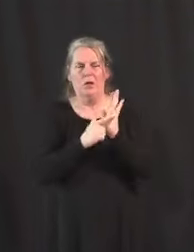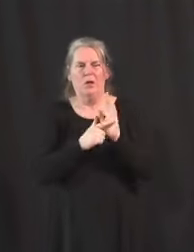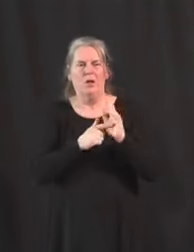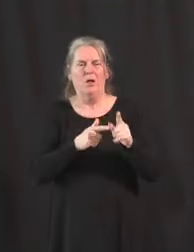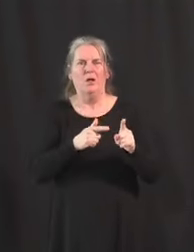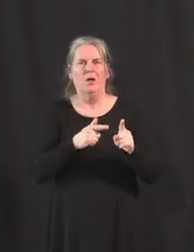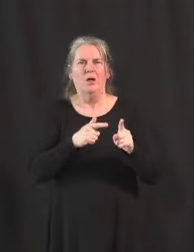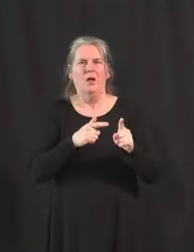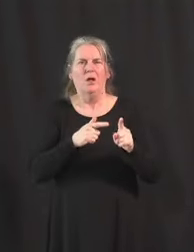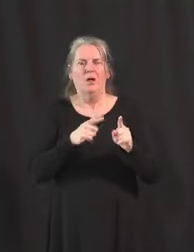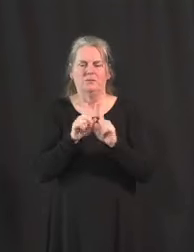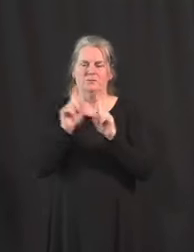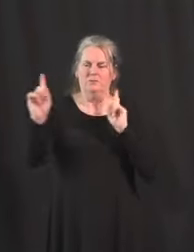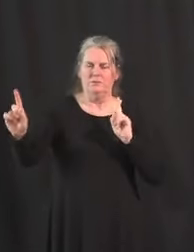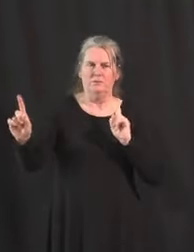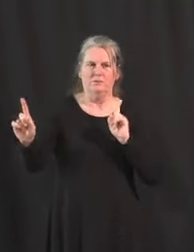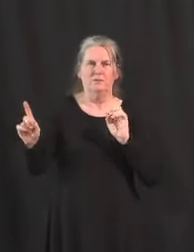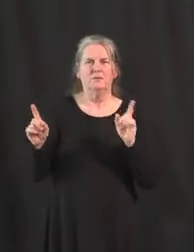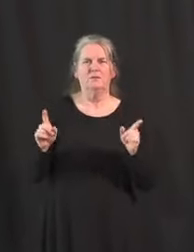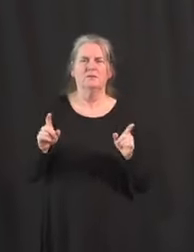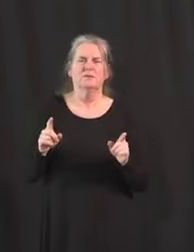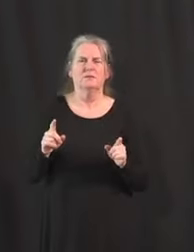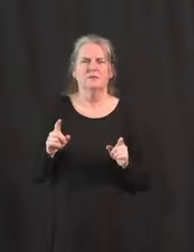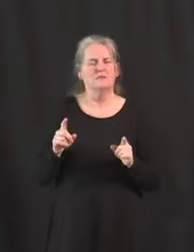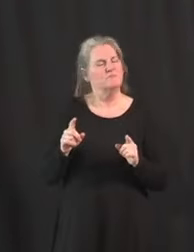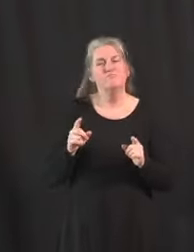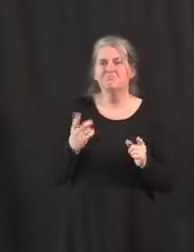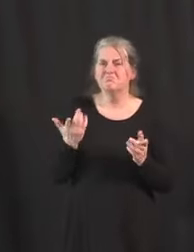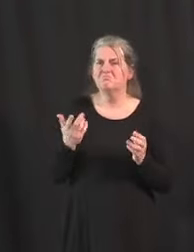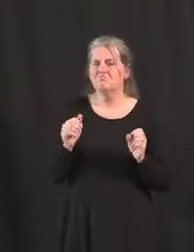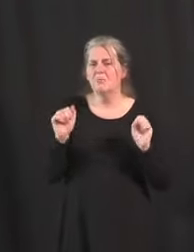IS NOTHING IS OFF THE TABLE.